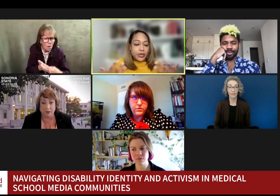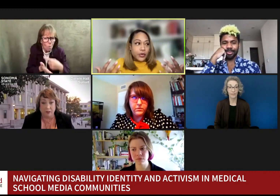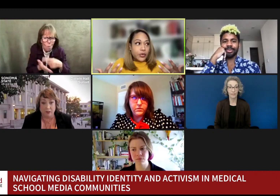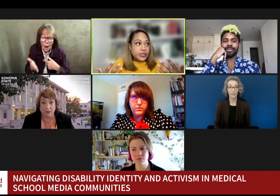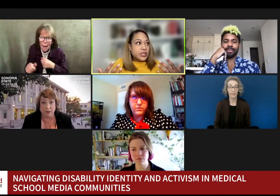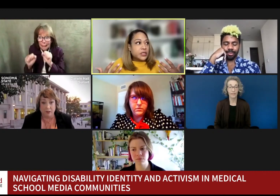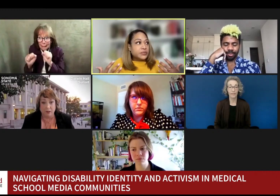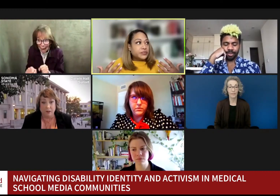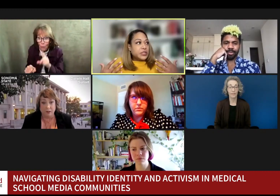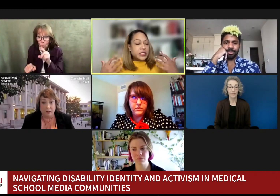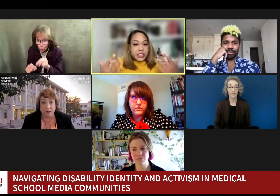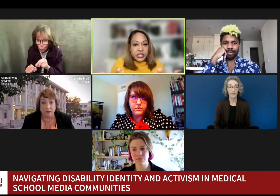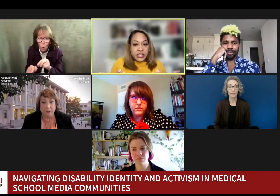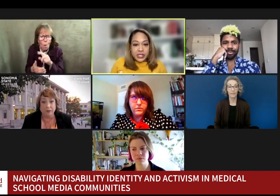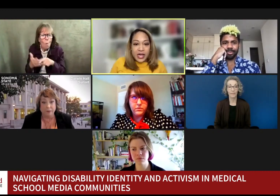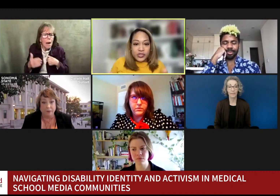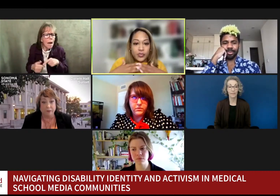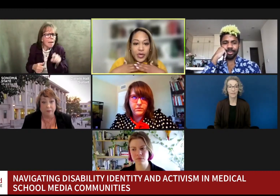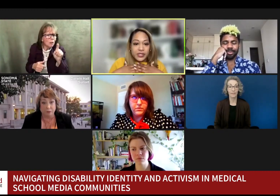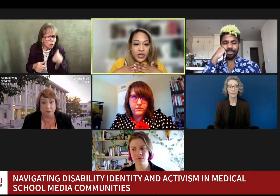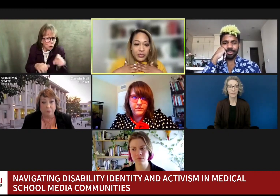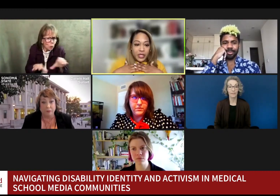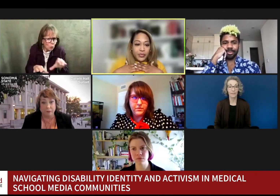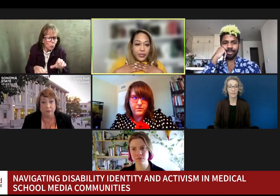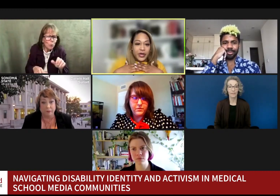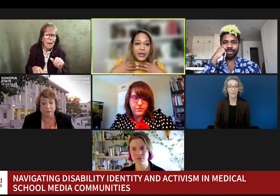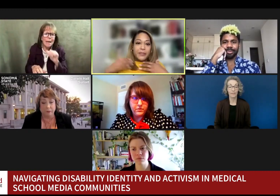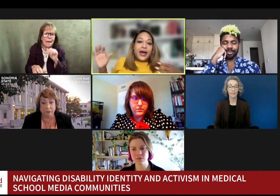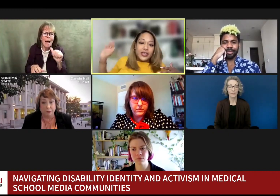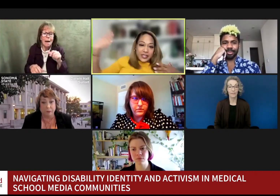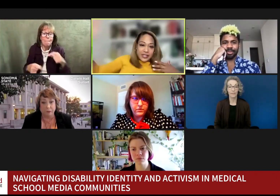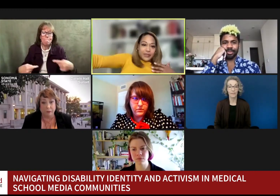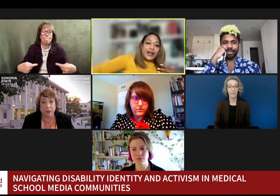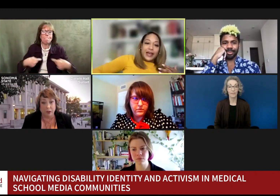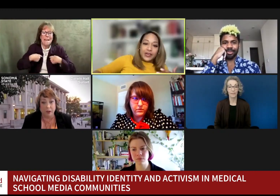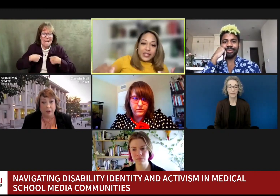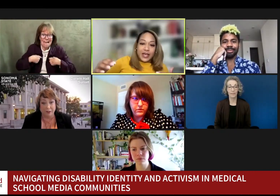Make those decisions not so based on me, but putting it back onto somebody else.